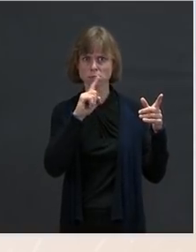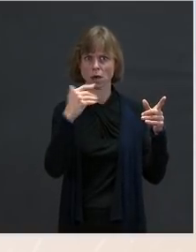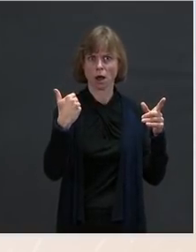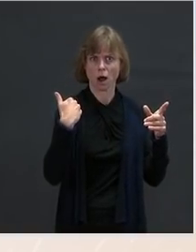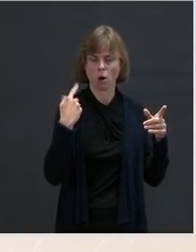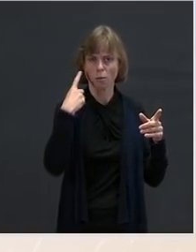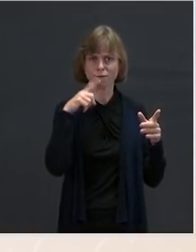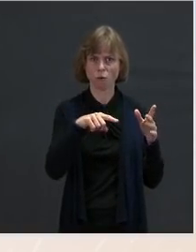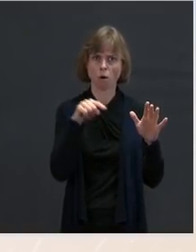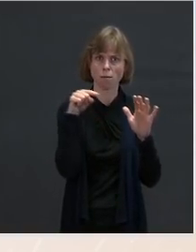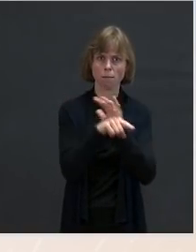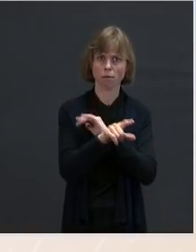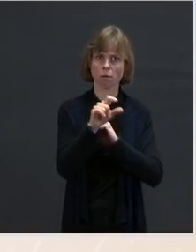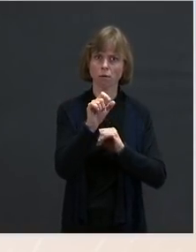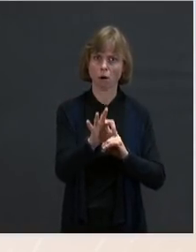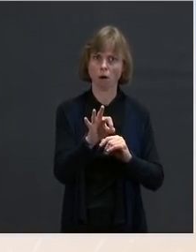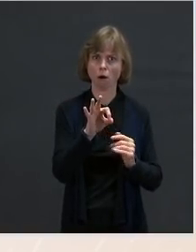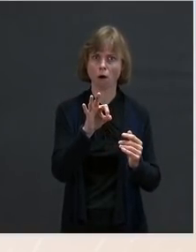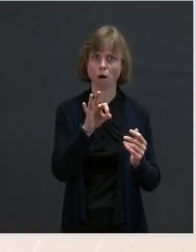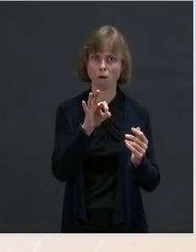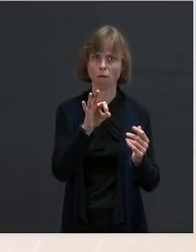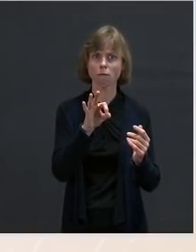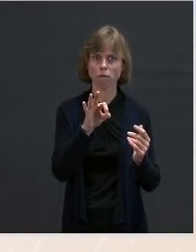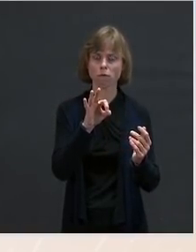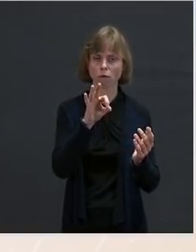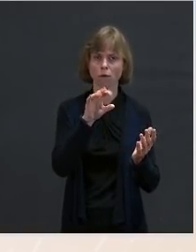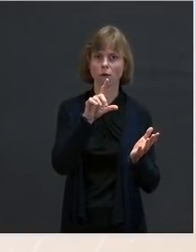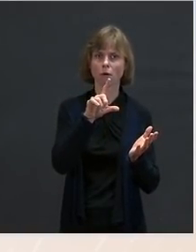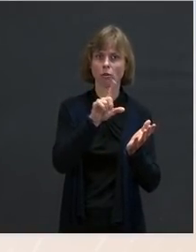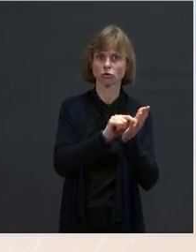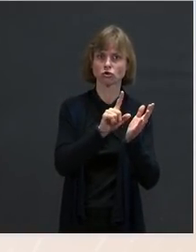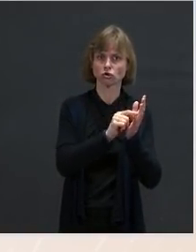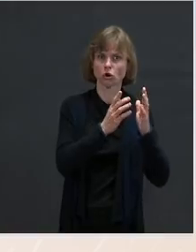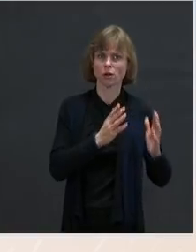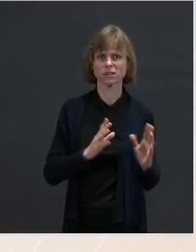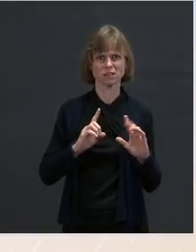But how is the relationship actually going to change? I mean, is this just symbolism?